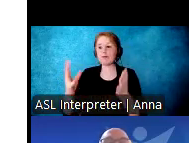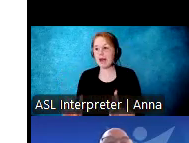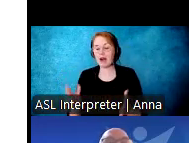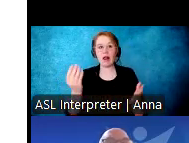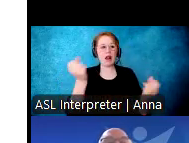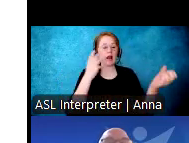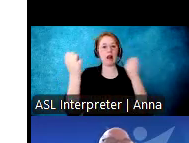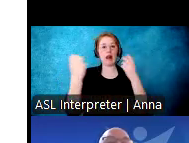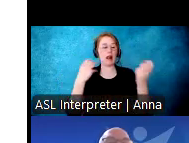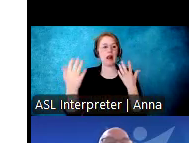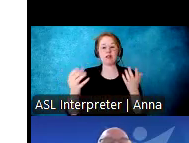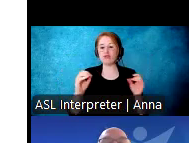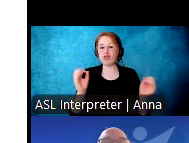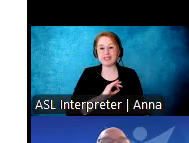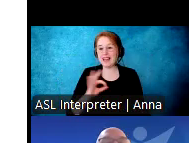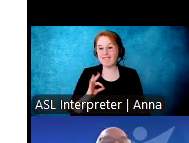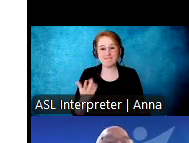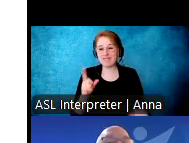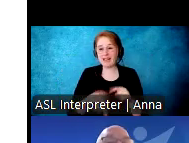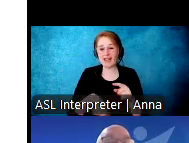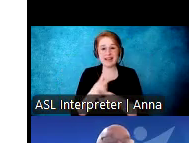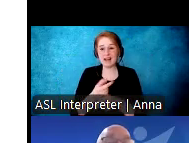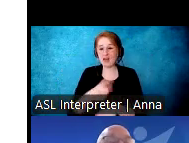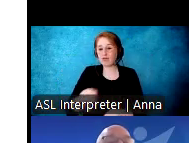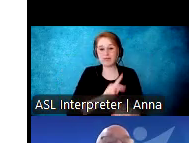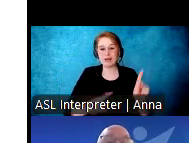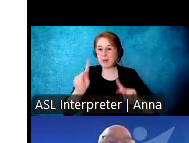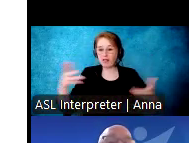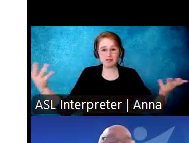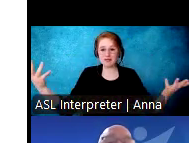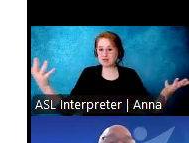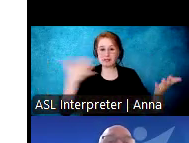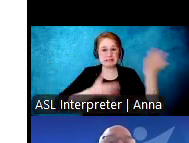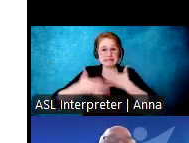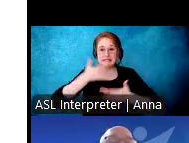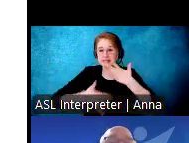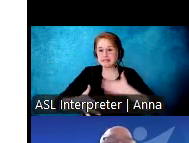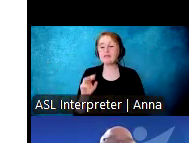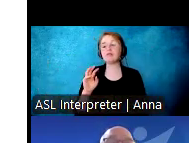we do not have the staff to take care of these individuals and Wisconsin for our home- and community-based services.